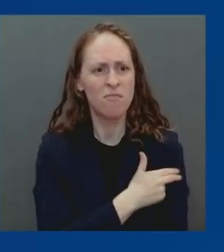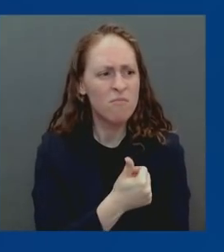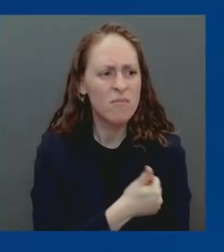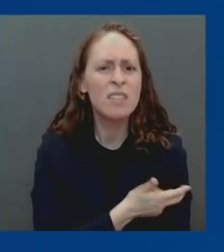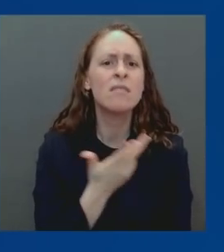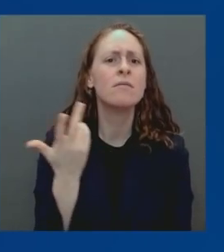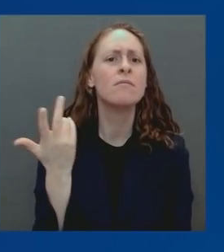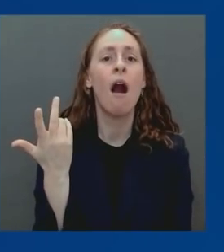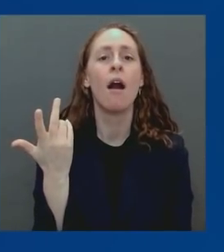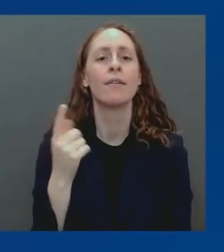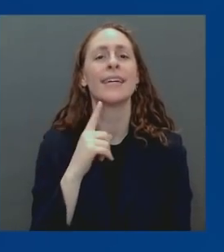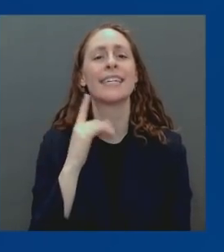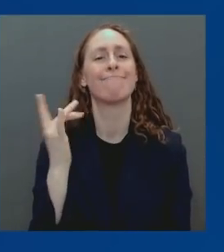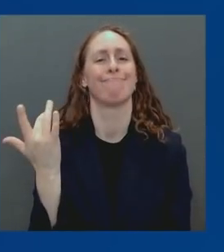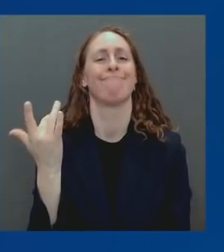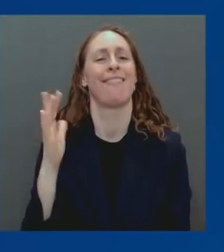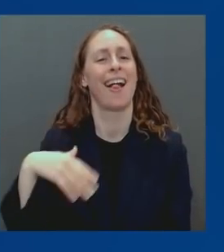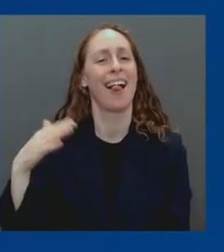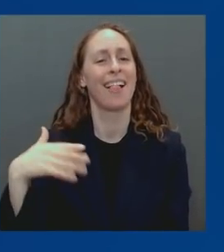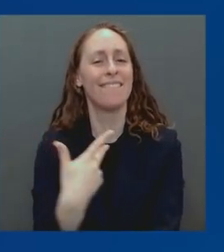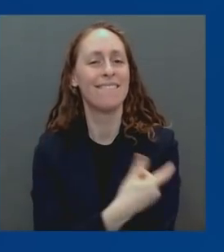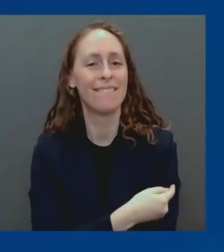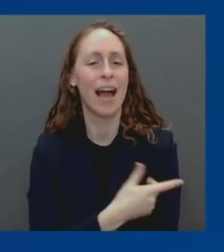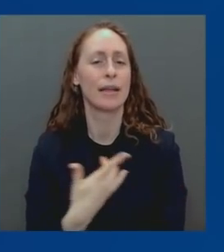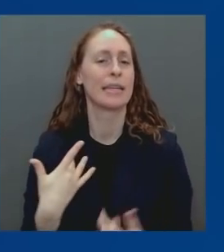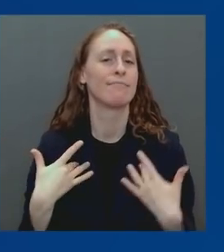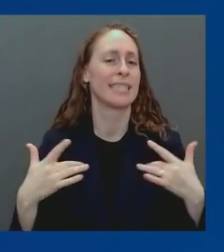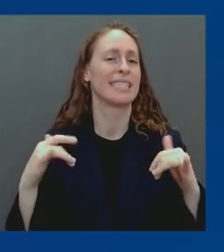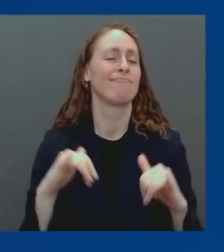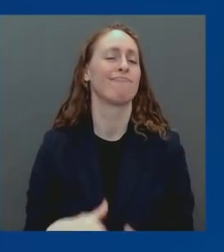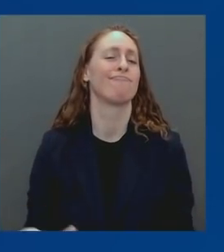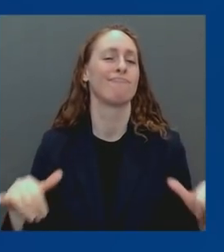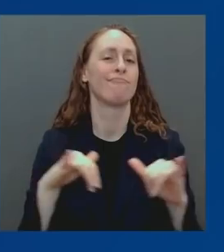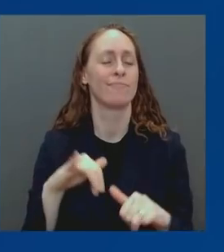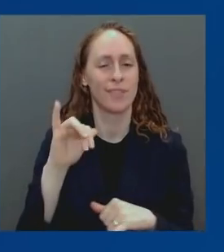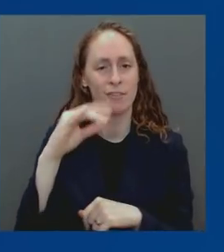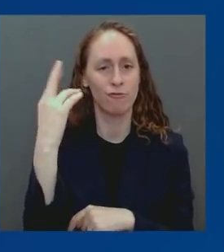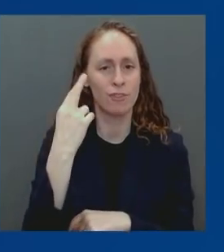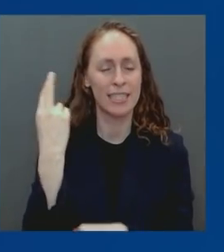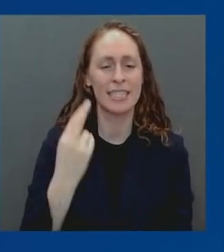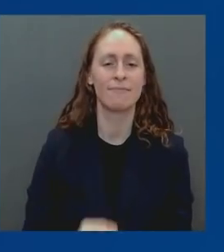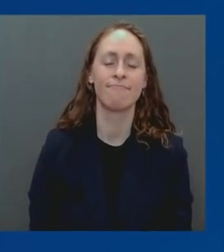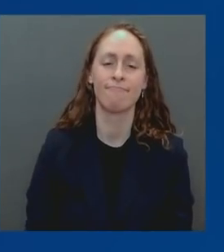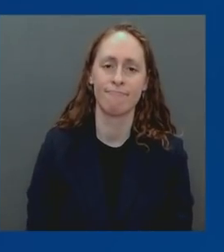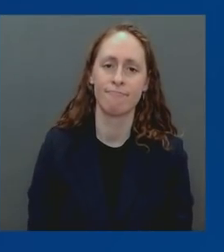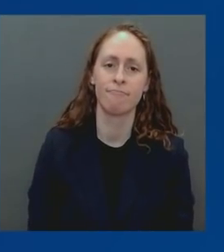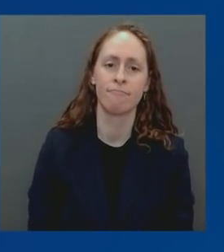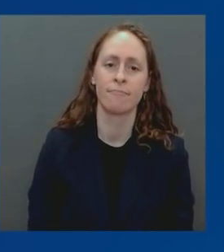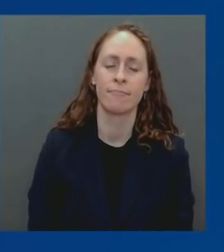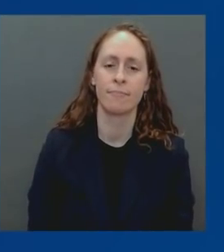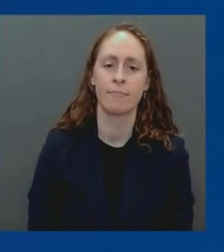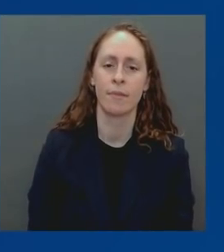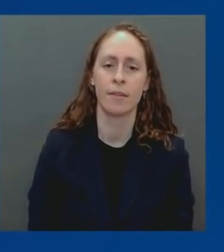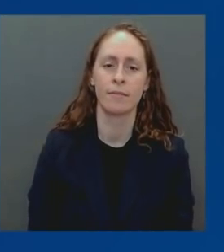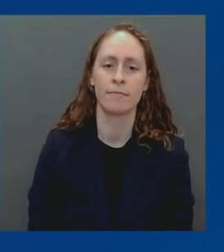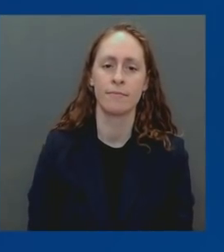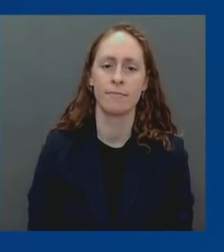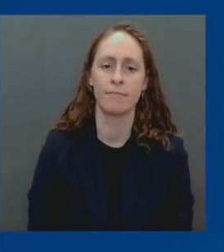Additionally, these data confirm that vaccination and boosting continue to protect against severe illness and hospitalization,